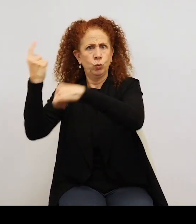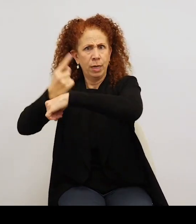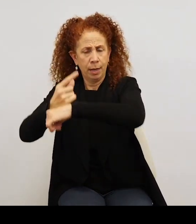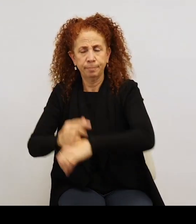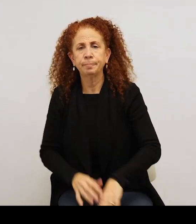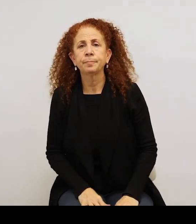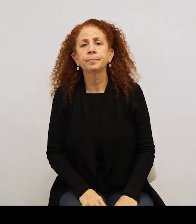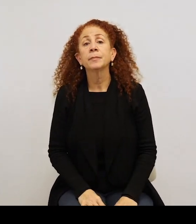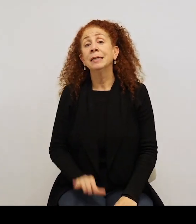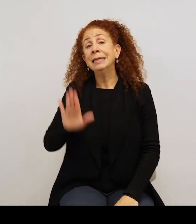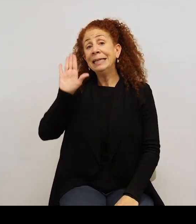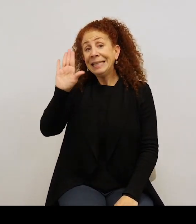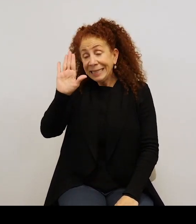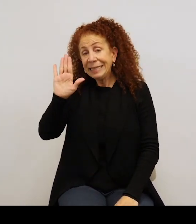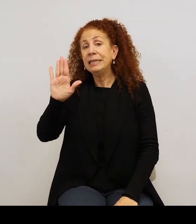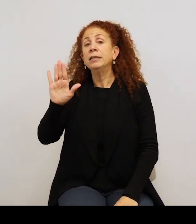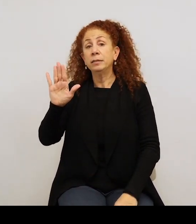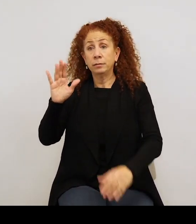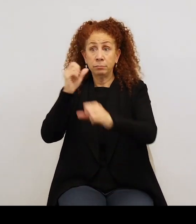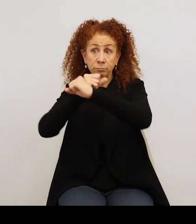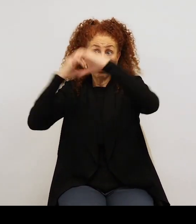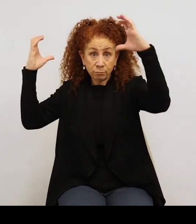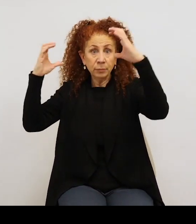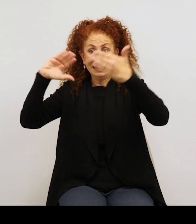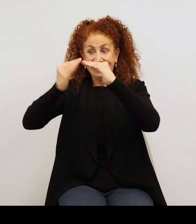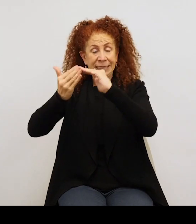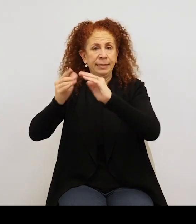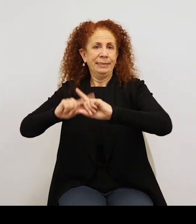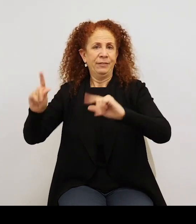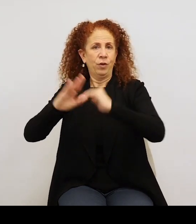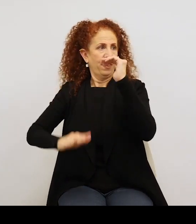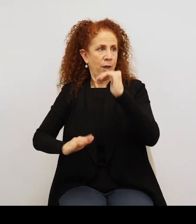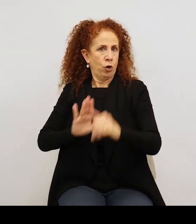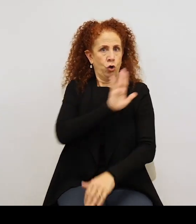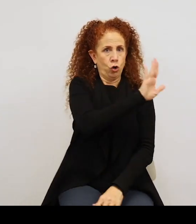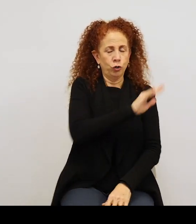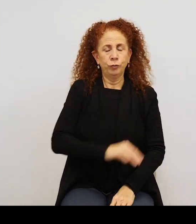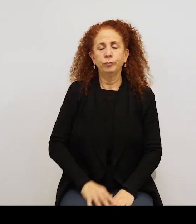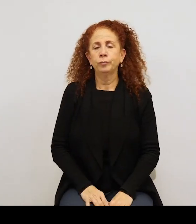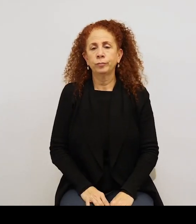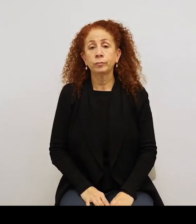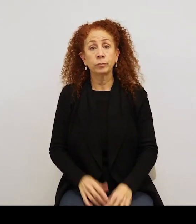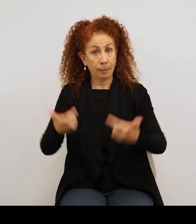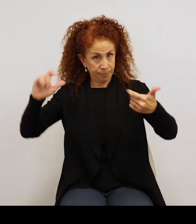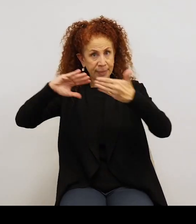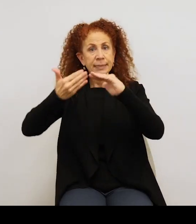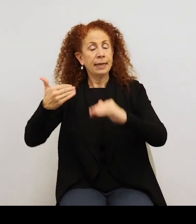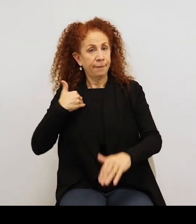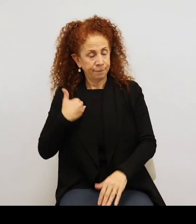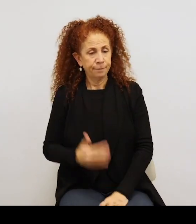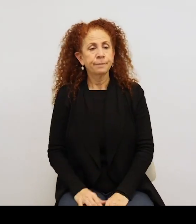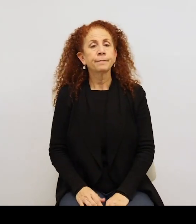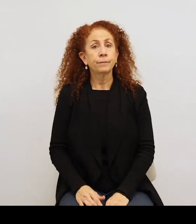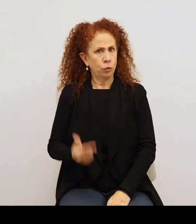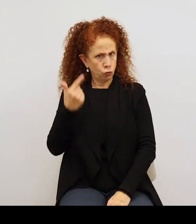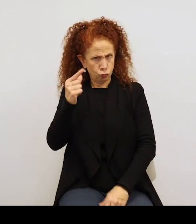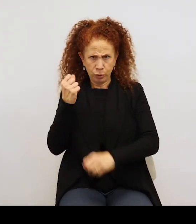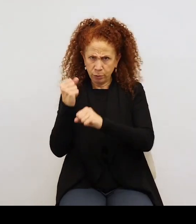but his life world is rather different. It's also a big city, and it's also quite green.